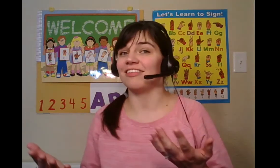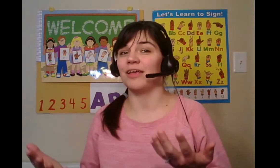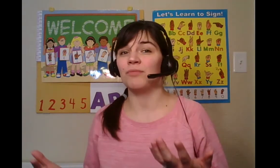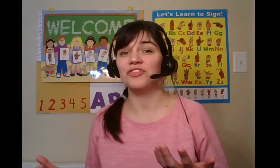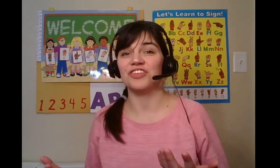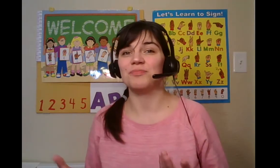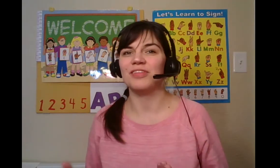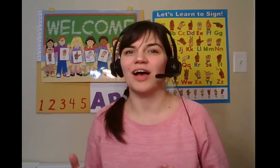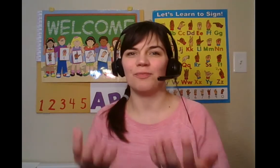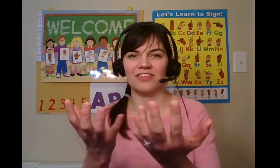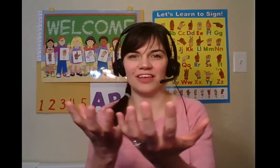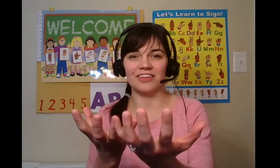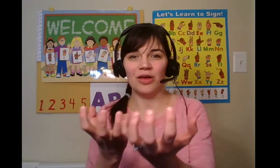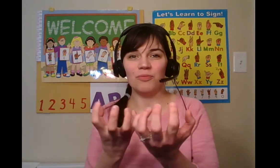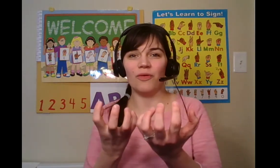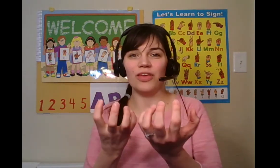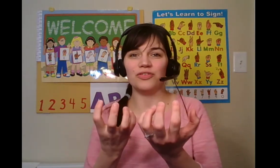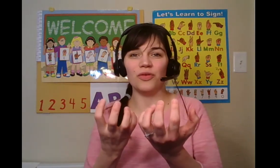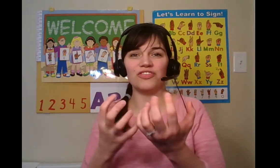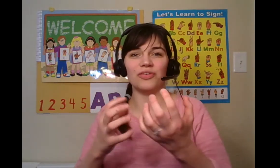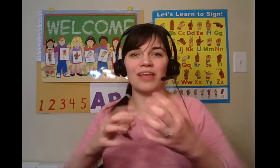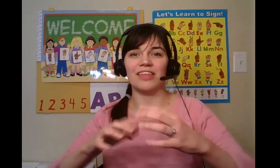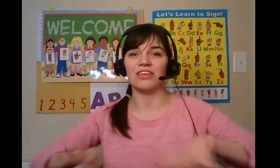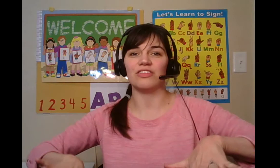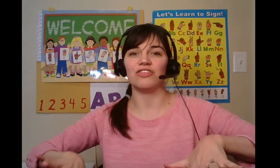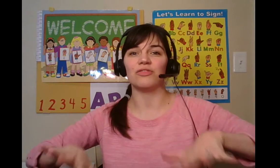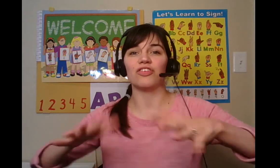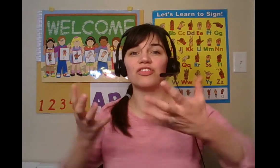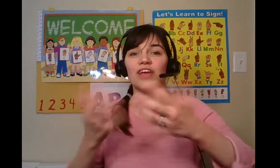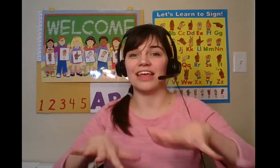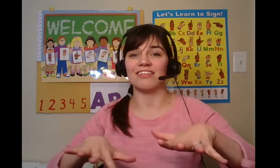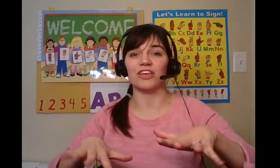motion but the opposite. Pull it towards you and then turn your hands like you're